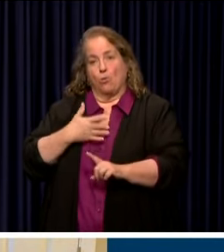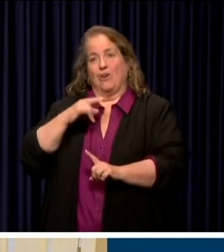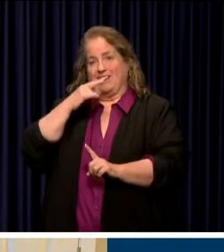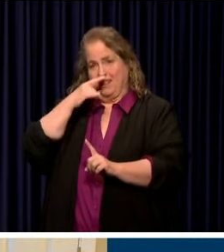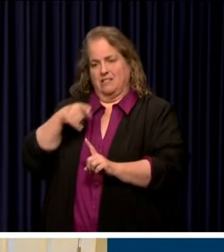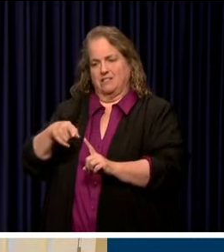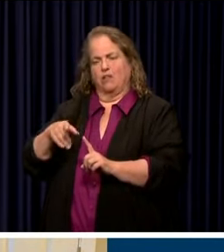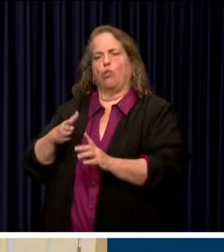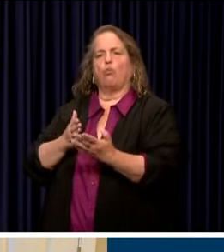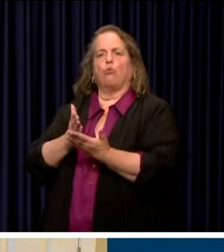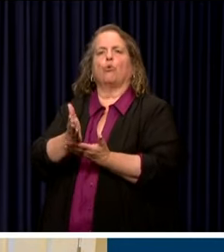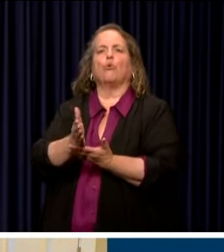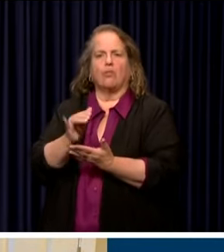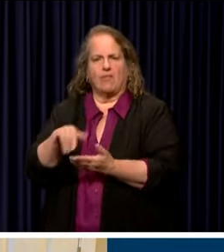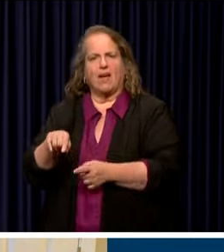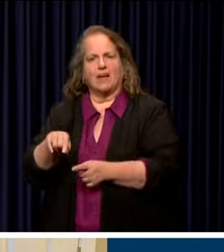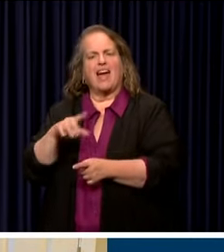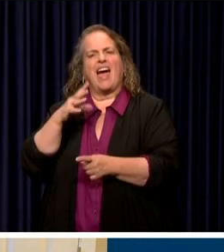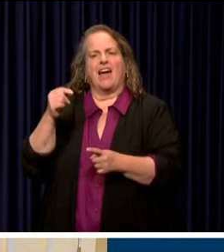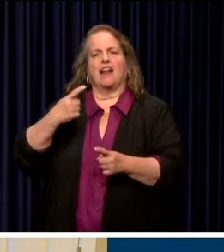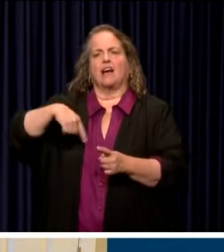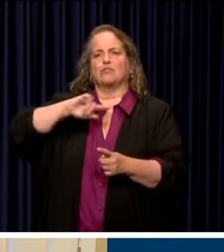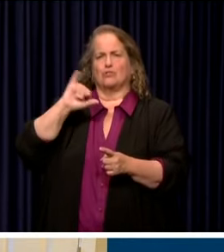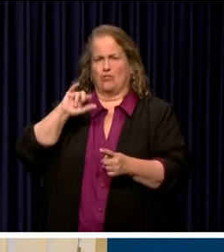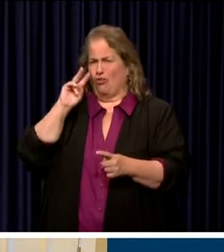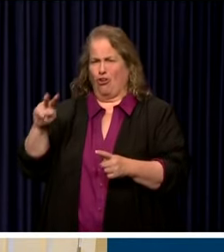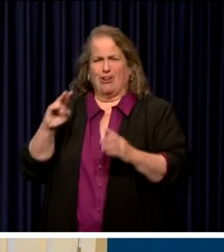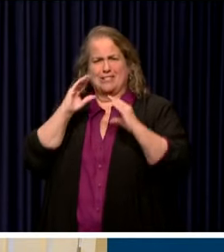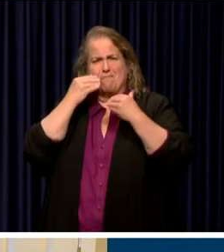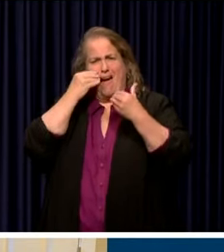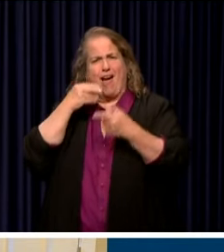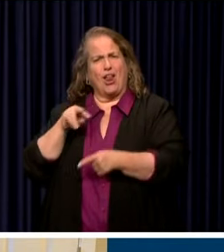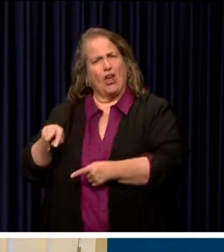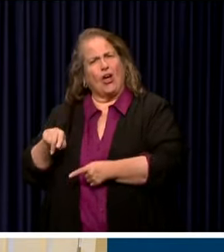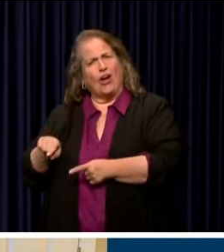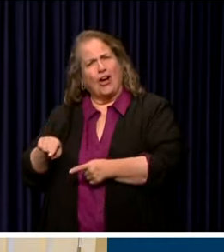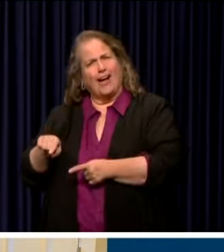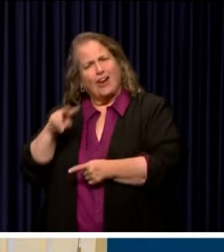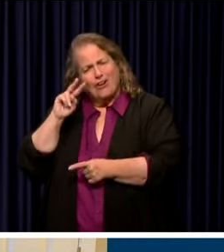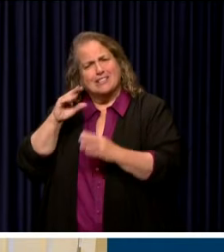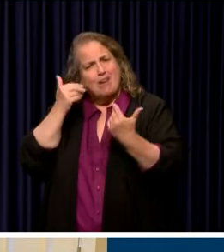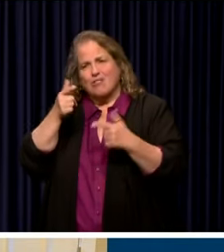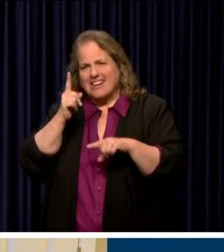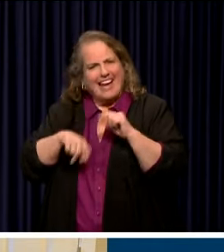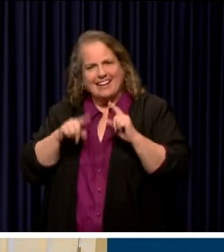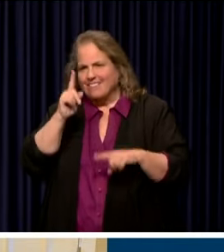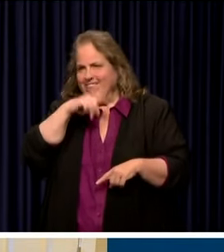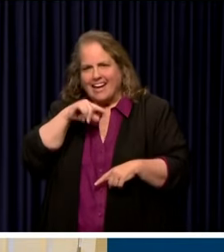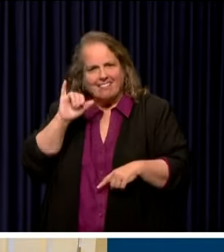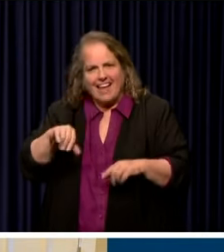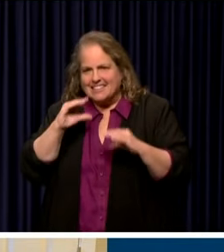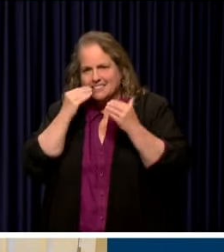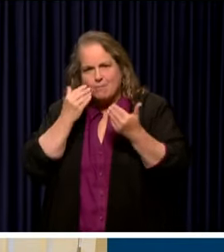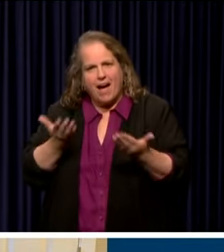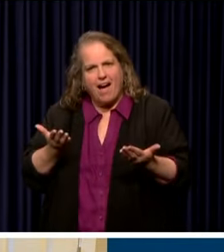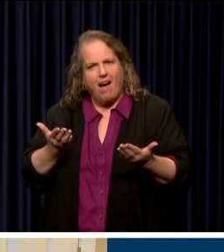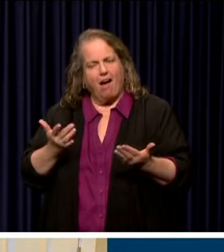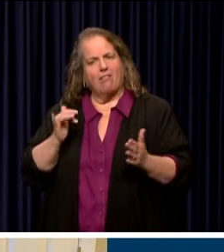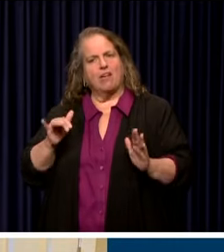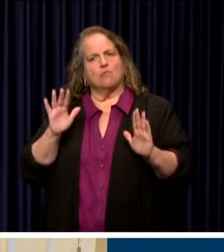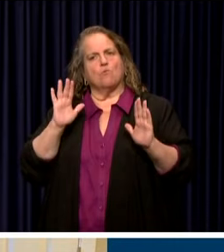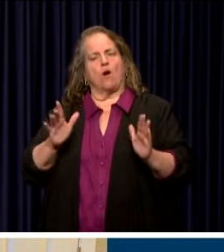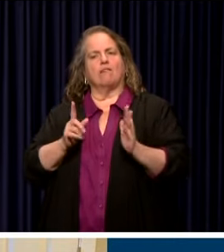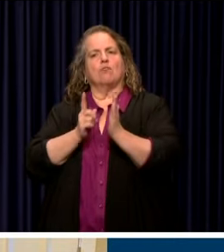FOR ANY LONGER THAN WE